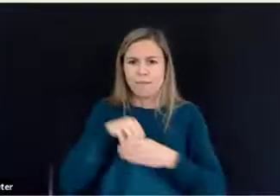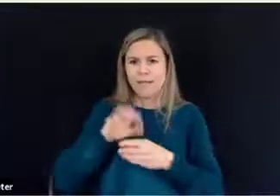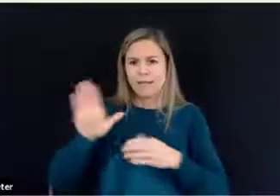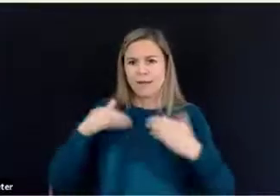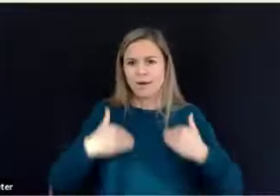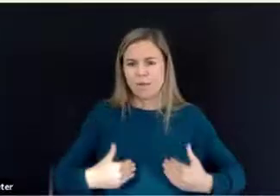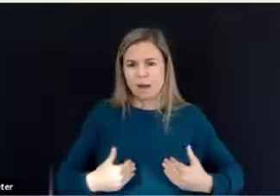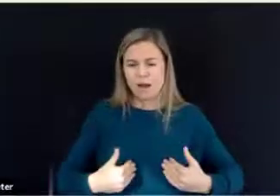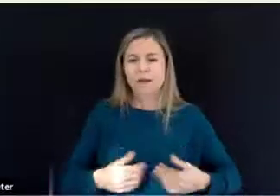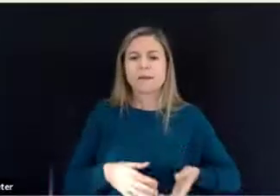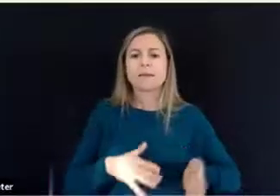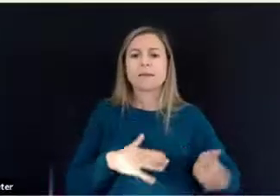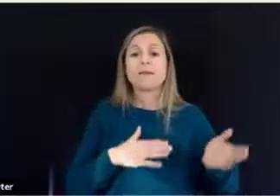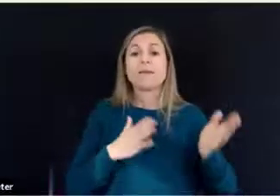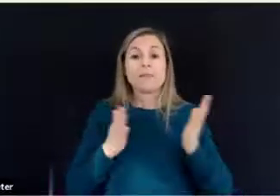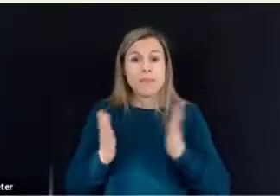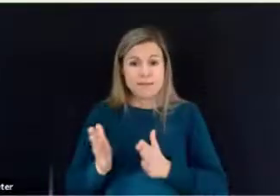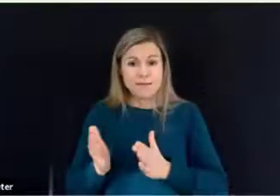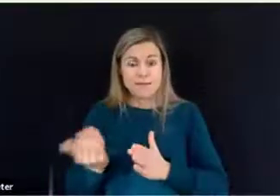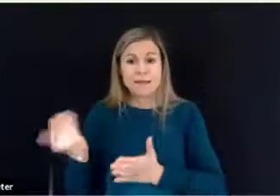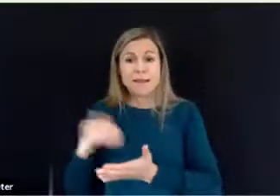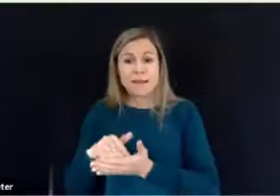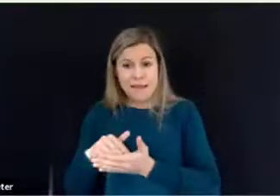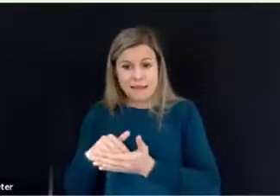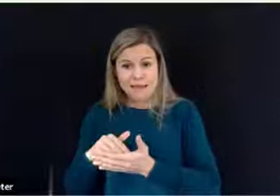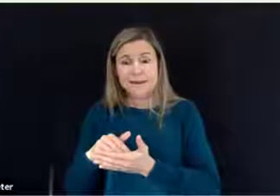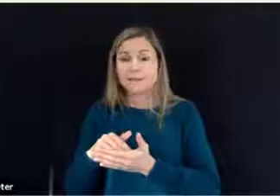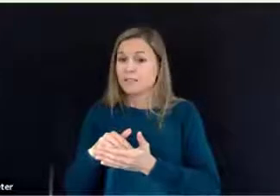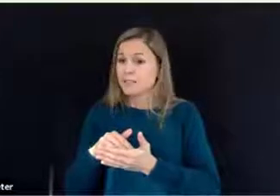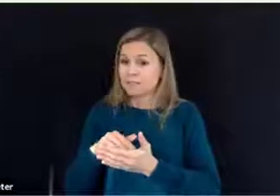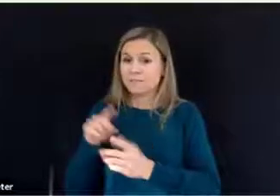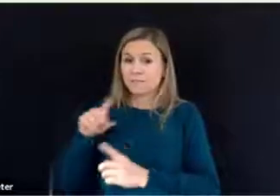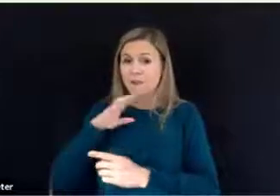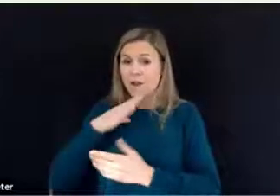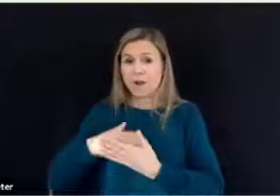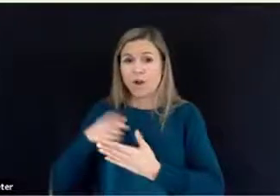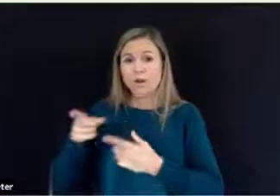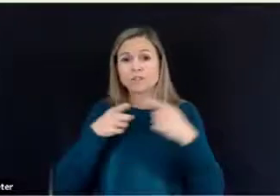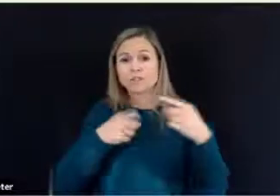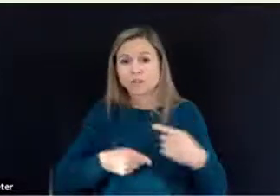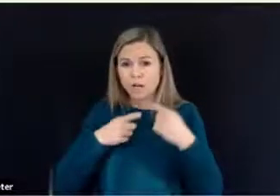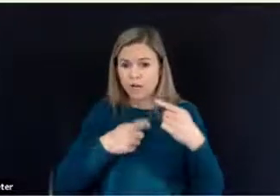And then again, she struggled to learn to feed as a baby,